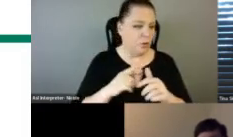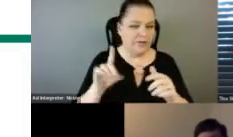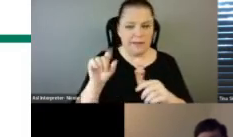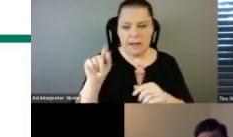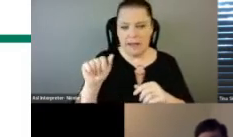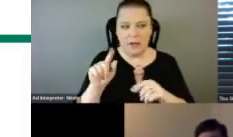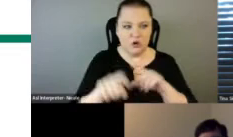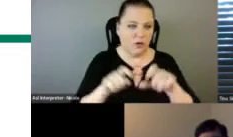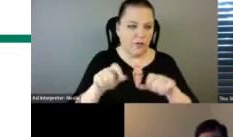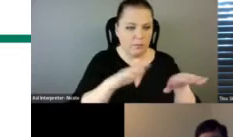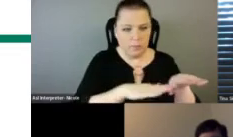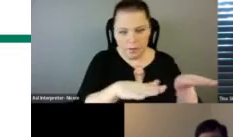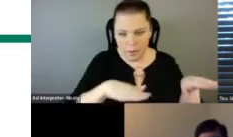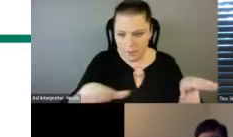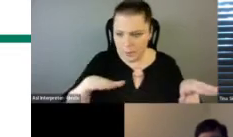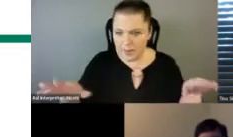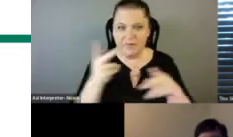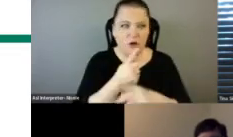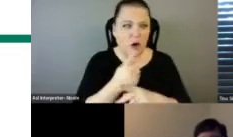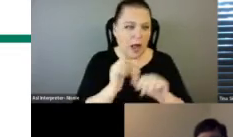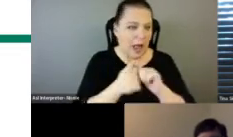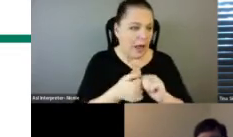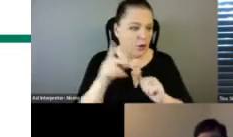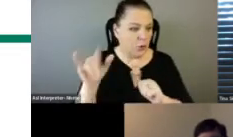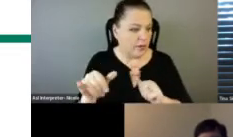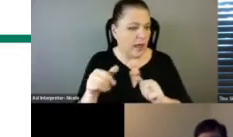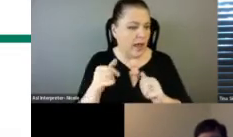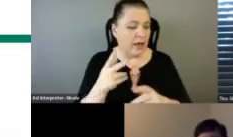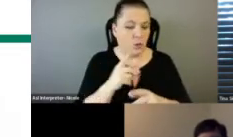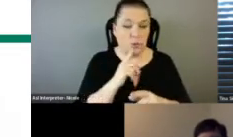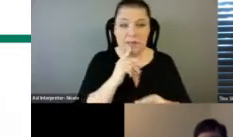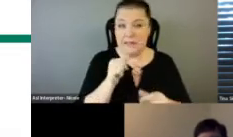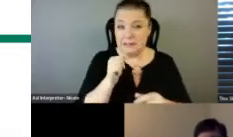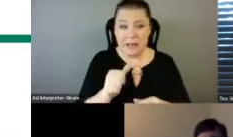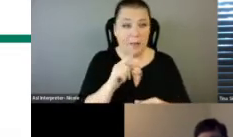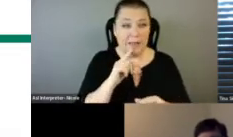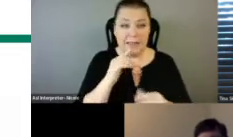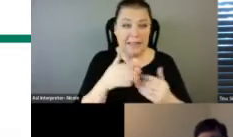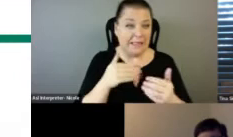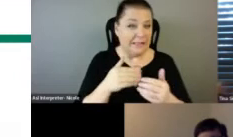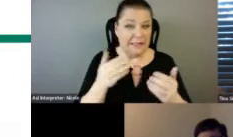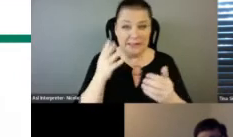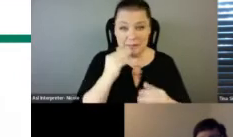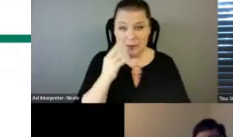to correlate them in, it's not been the smoothest ride, you know, we've heard we've had kind